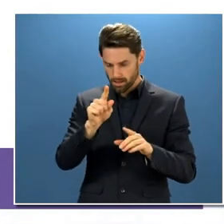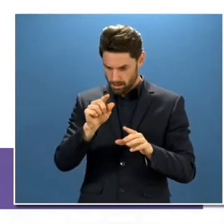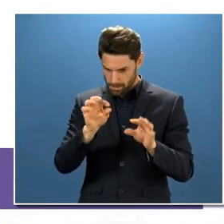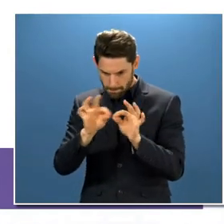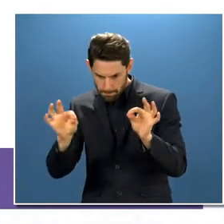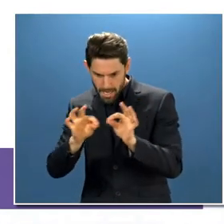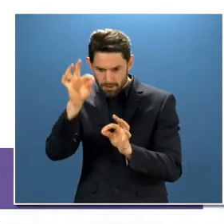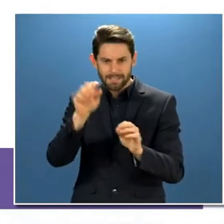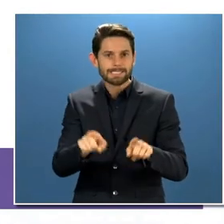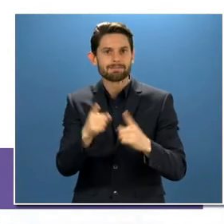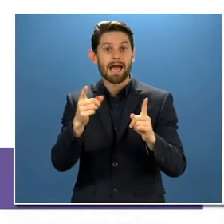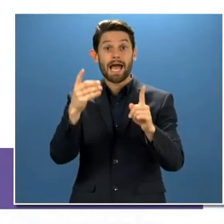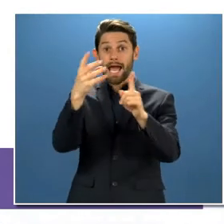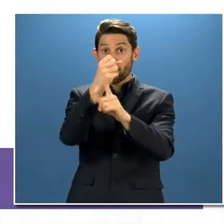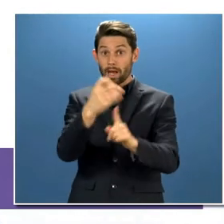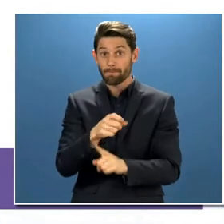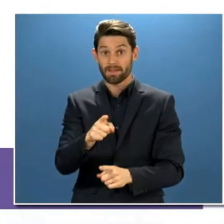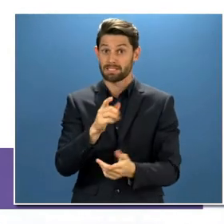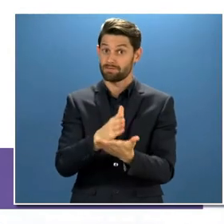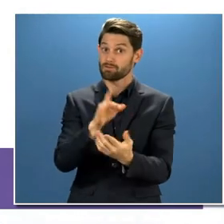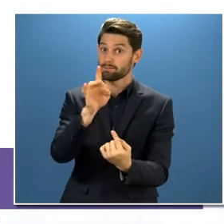The National Disability Strategy, or the previous National Disability Strategy,